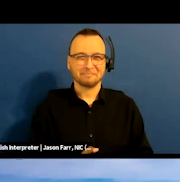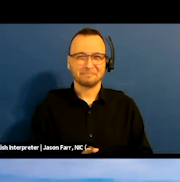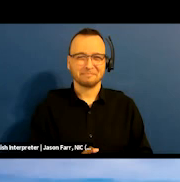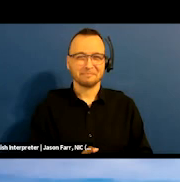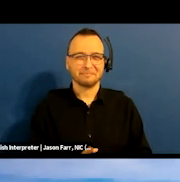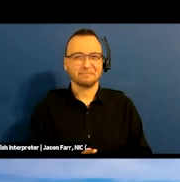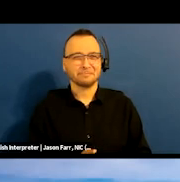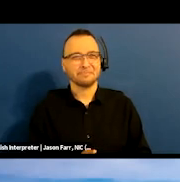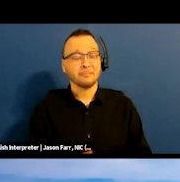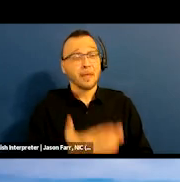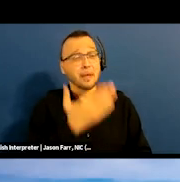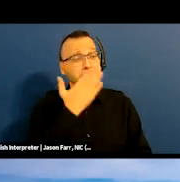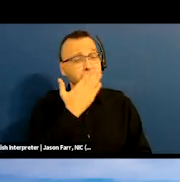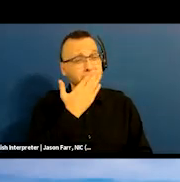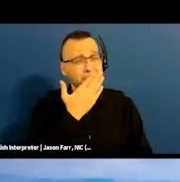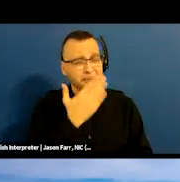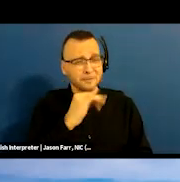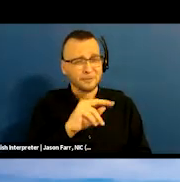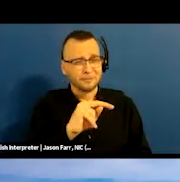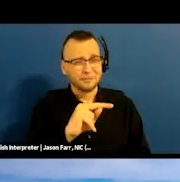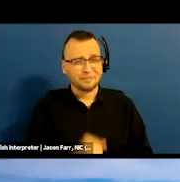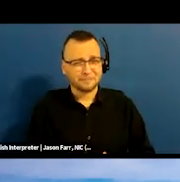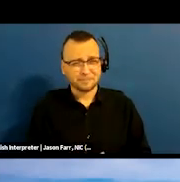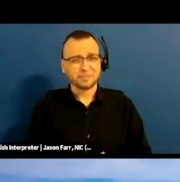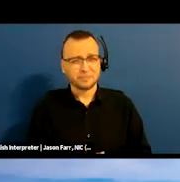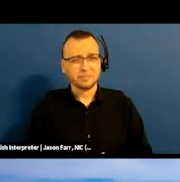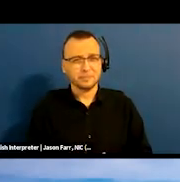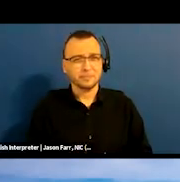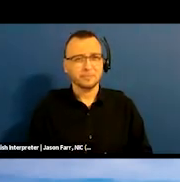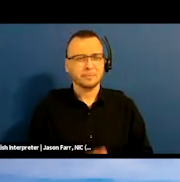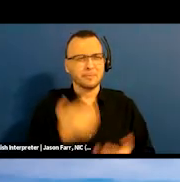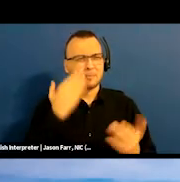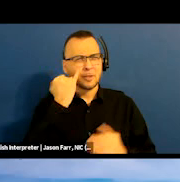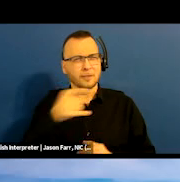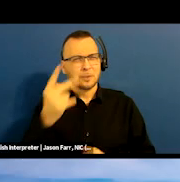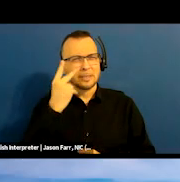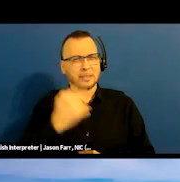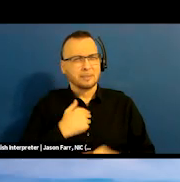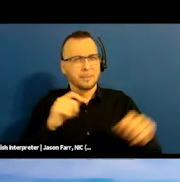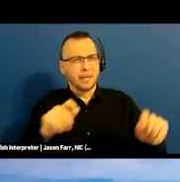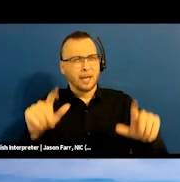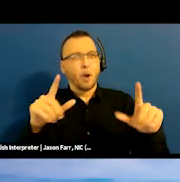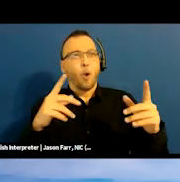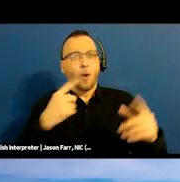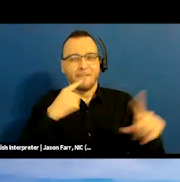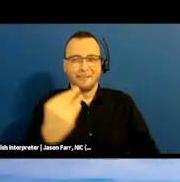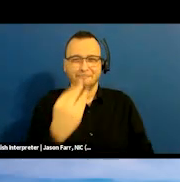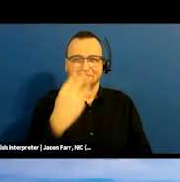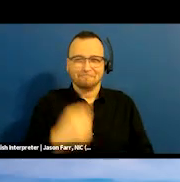of my zoom technical expertise. So I will turn it over to Mari to get our panel started for today.